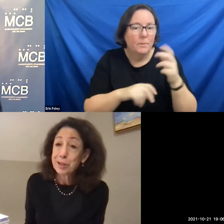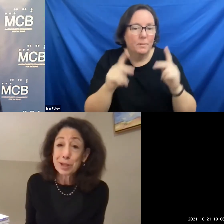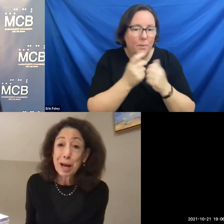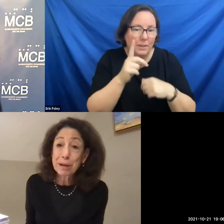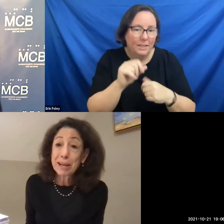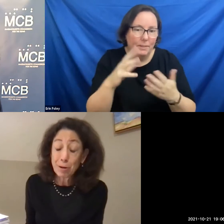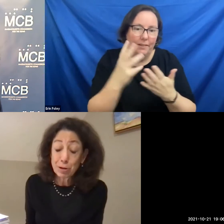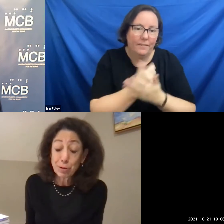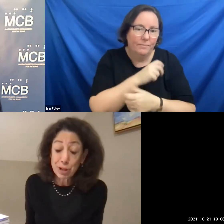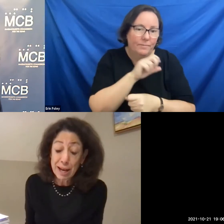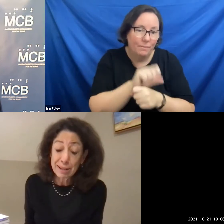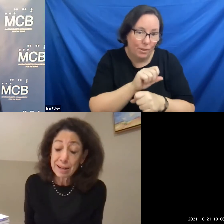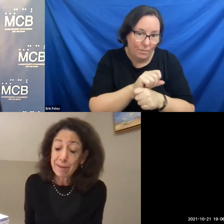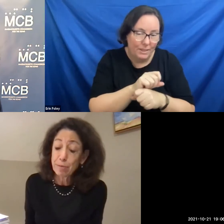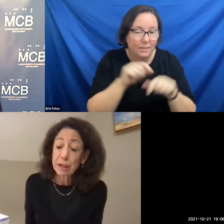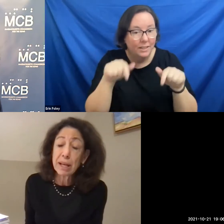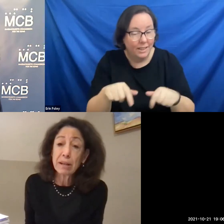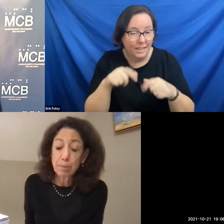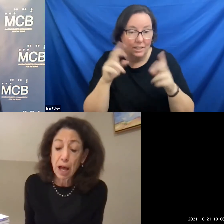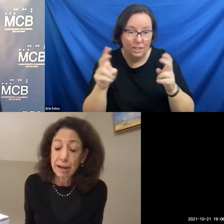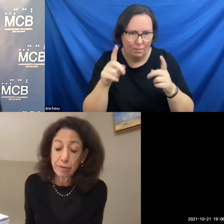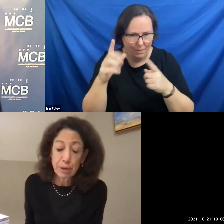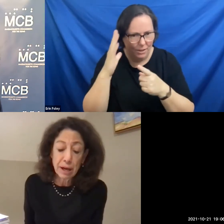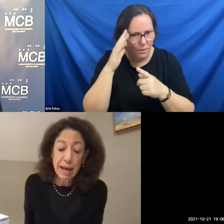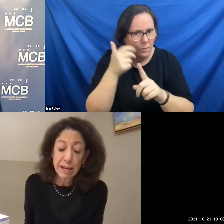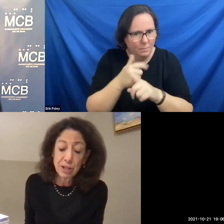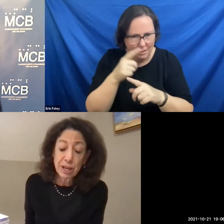This is a topic he knows firsthand having been legally blind from a young age